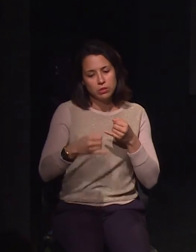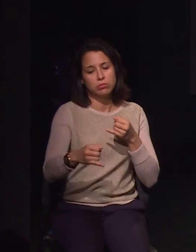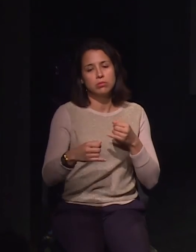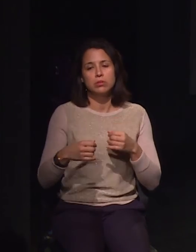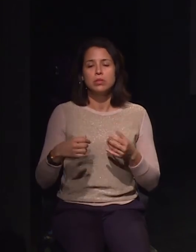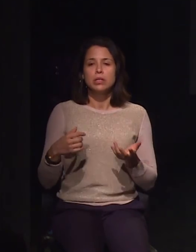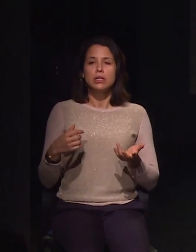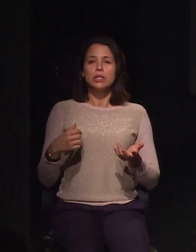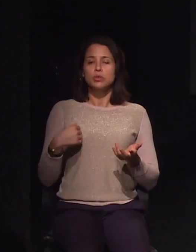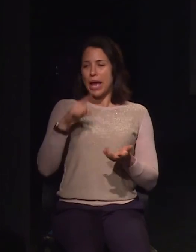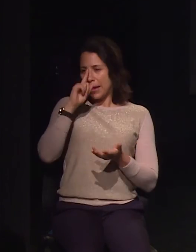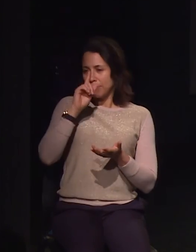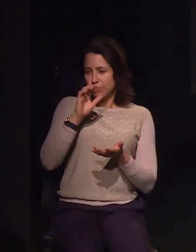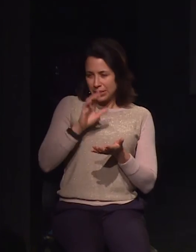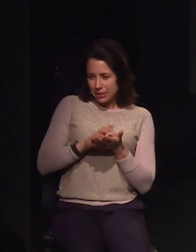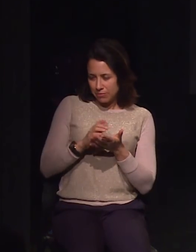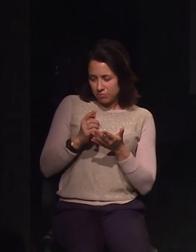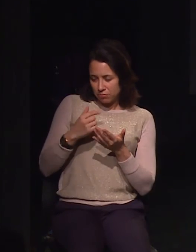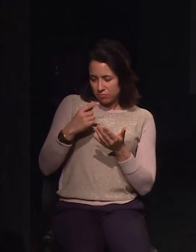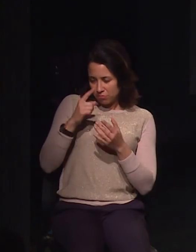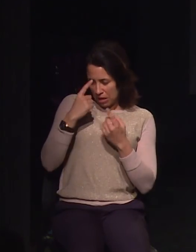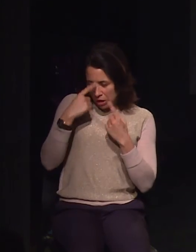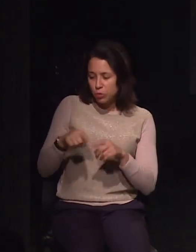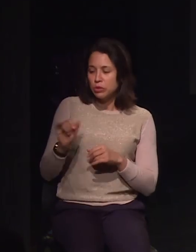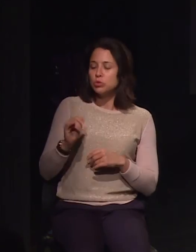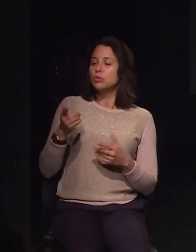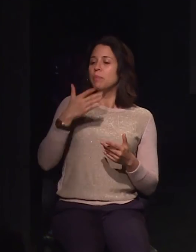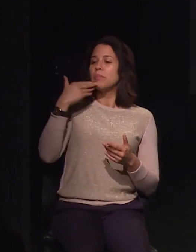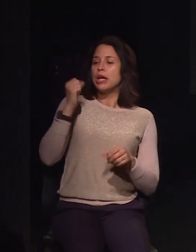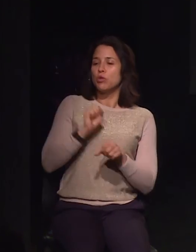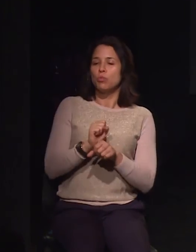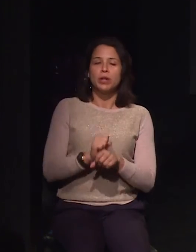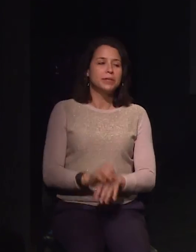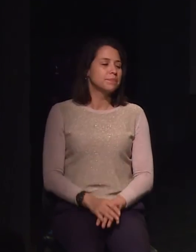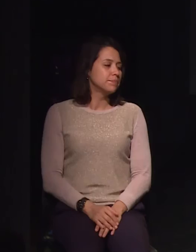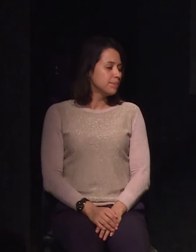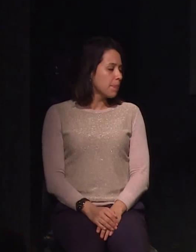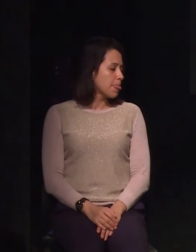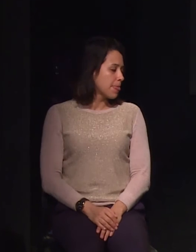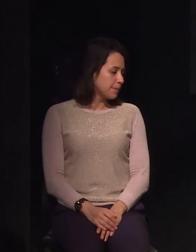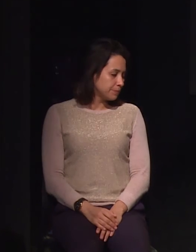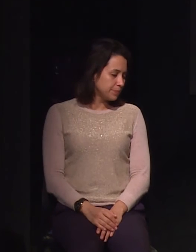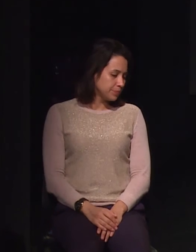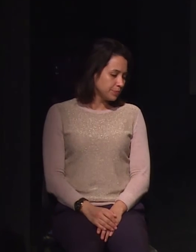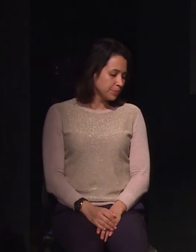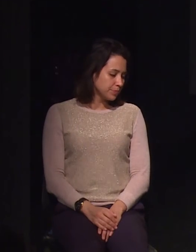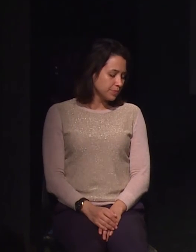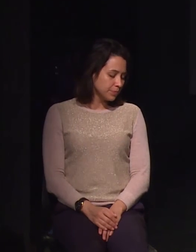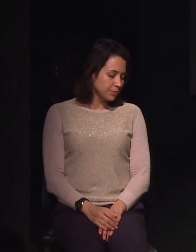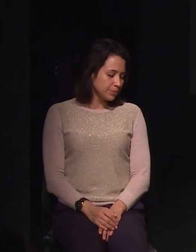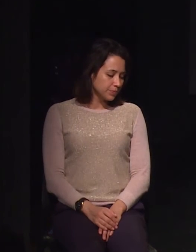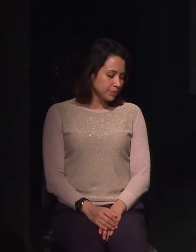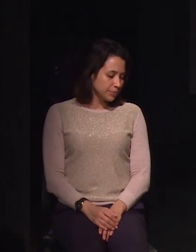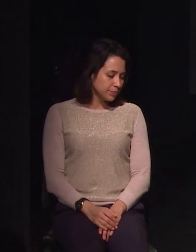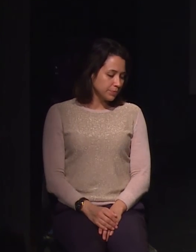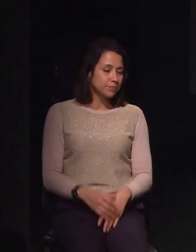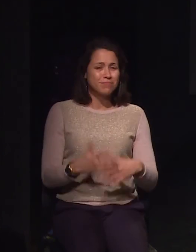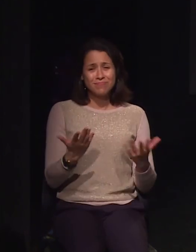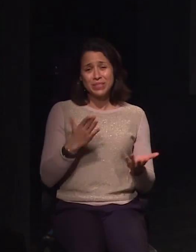Damian: I think that comes back to the idea of purity. I mean my own work is so built on the principles of collaboration.